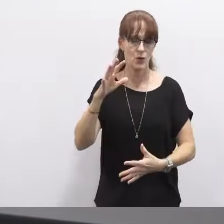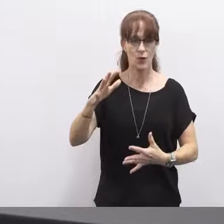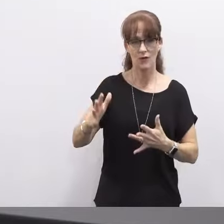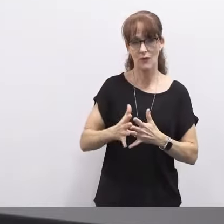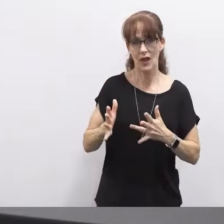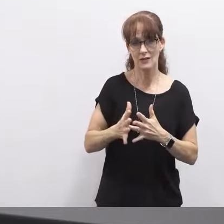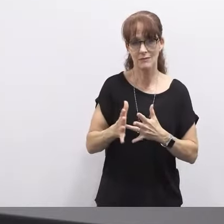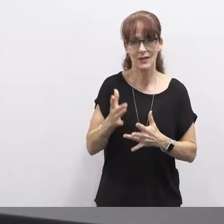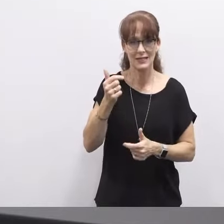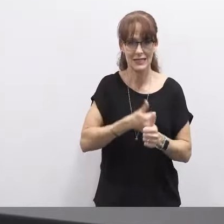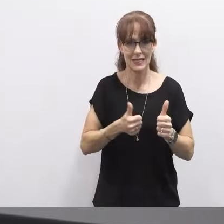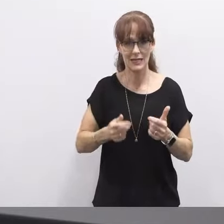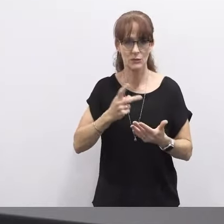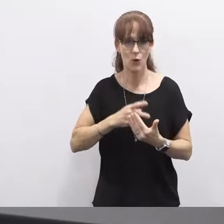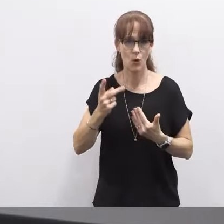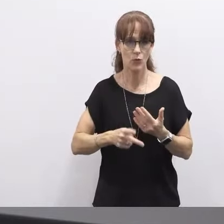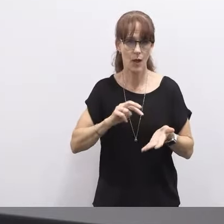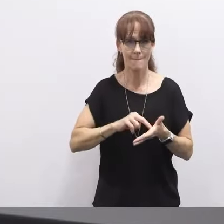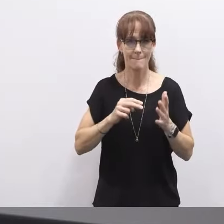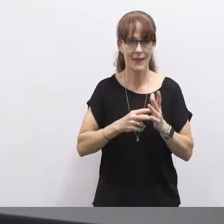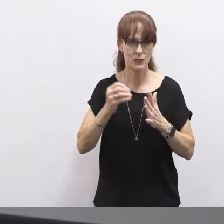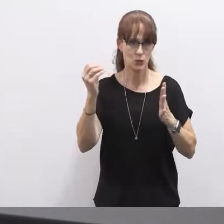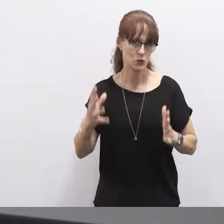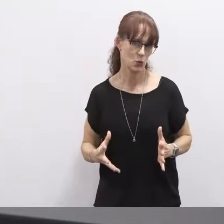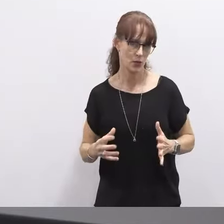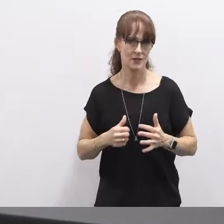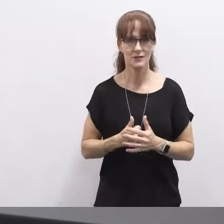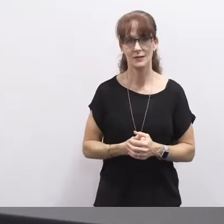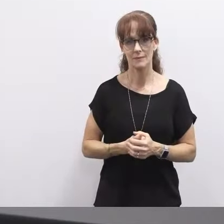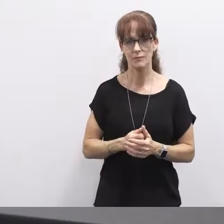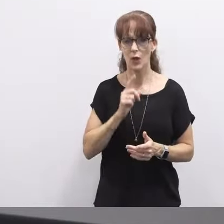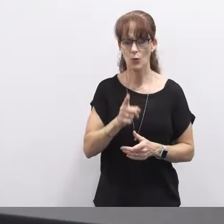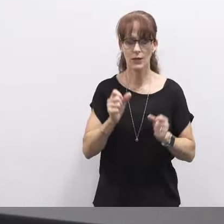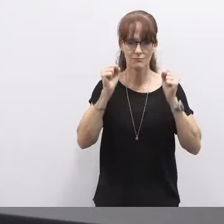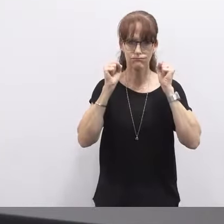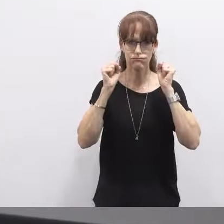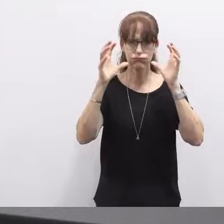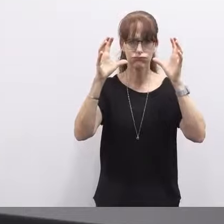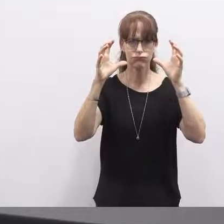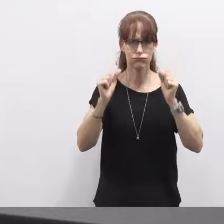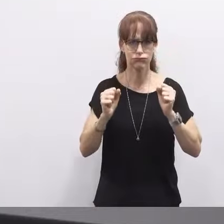what each of the programs meant to all of the students. It was really amazing to see all the schools come together